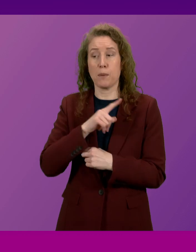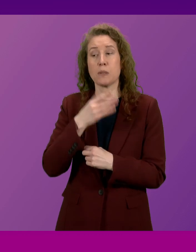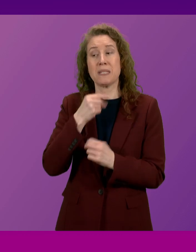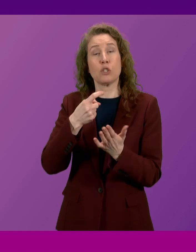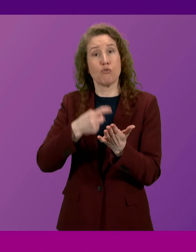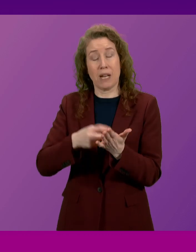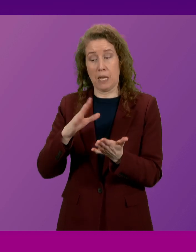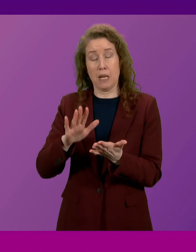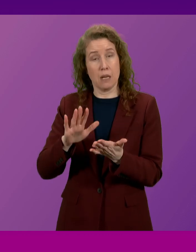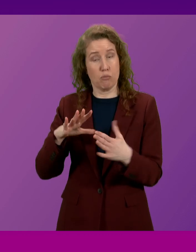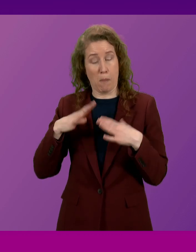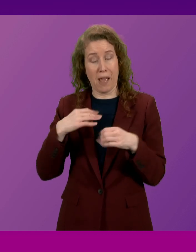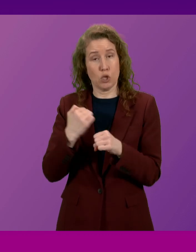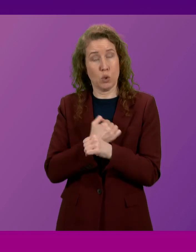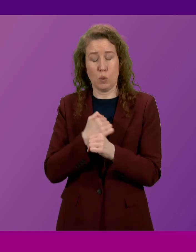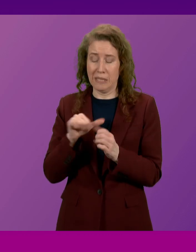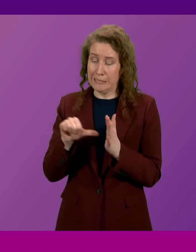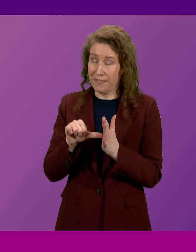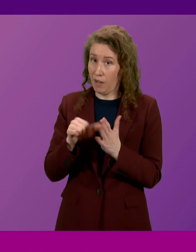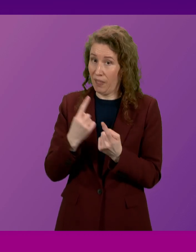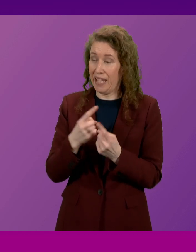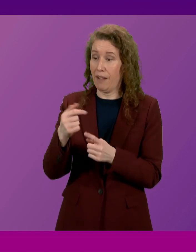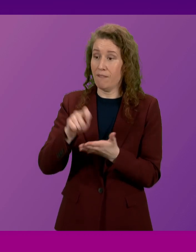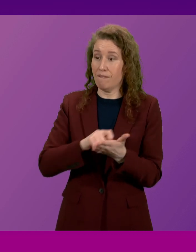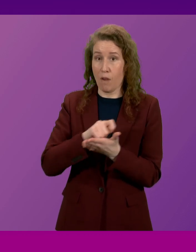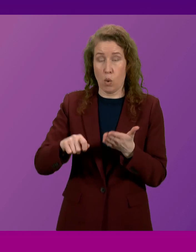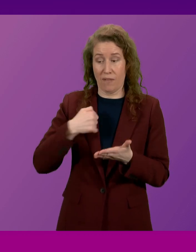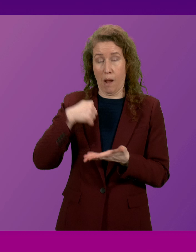to do the tough thing of voting for the Government’s budget earlier this year.